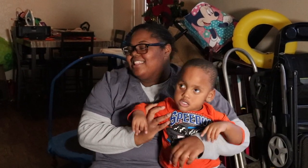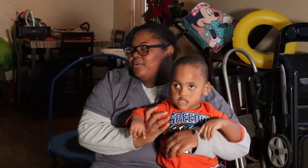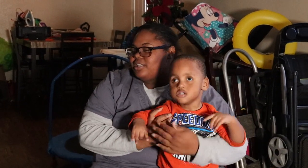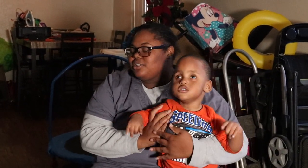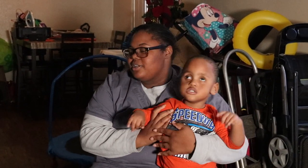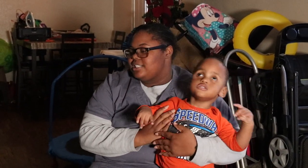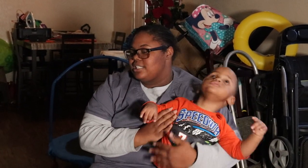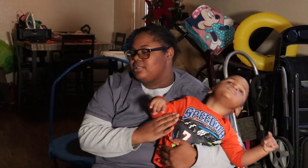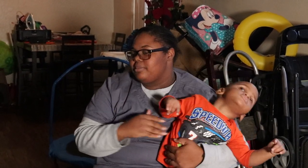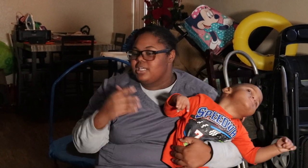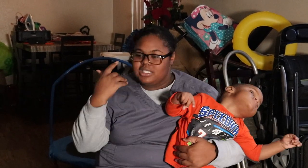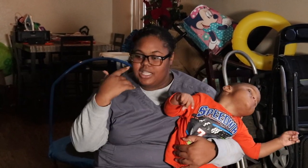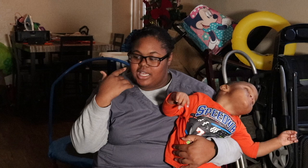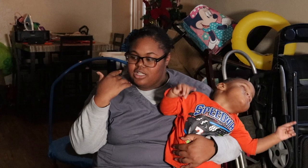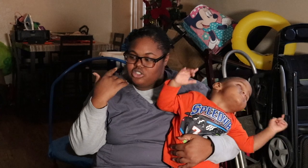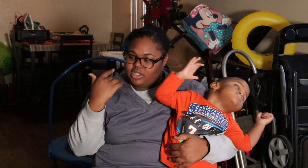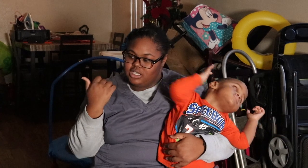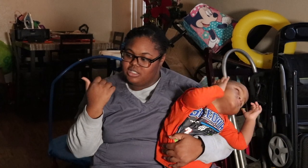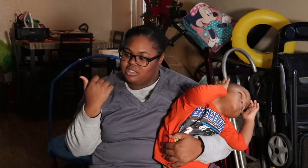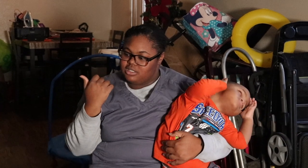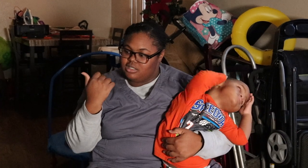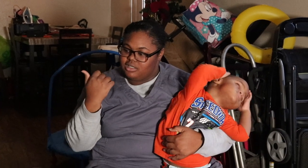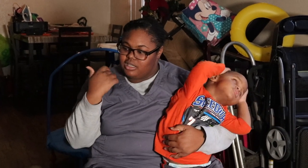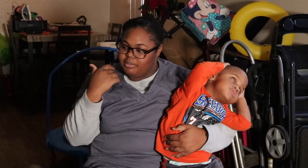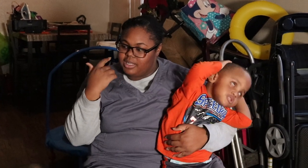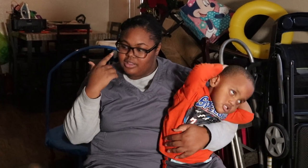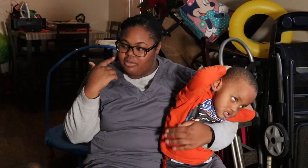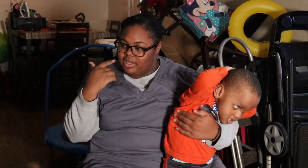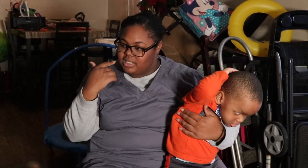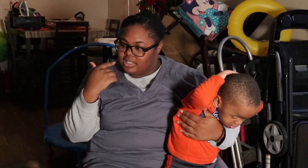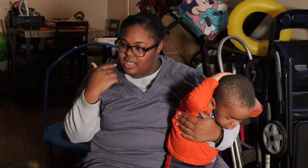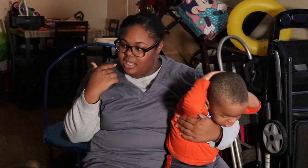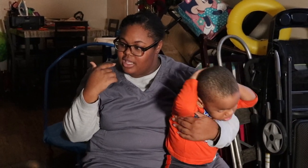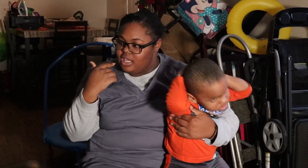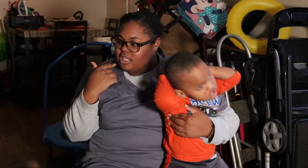They wanted to retest him because he had drainage coming out that right side.